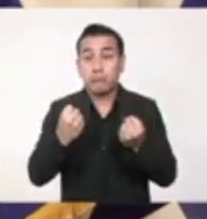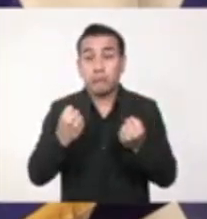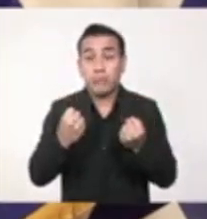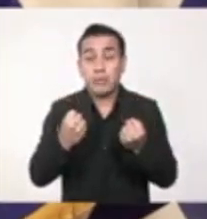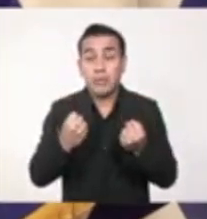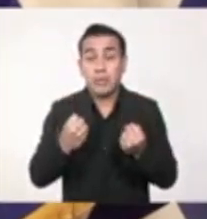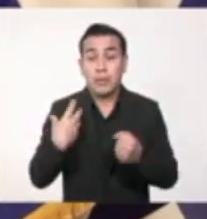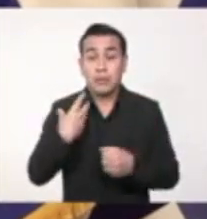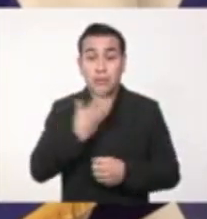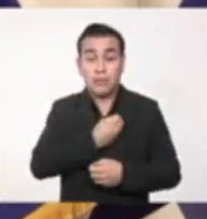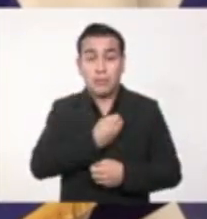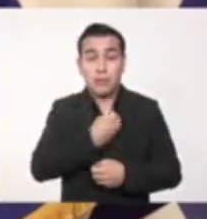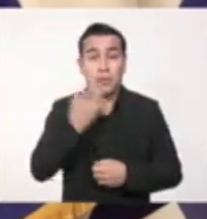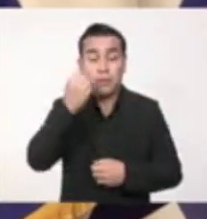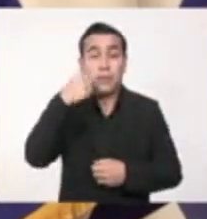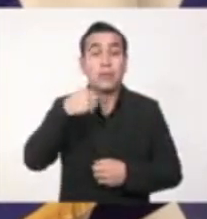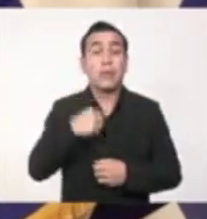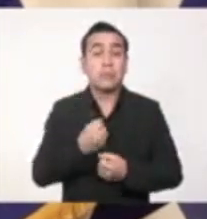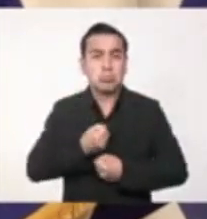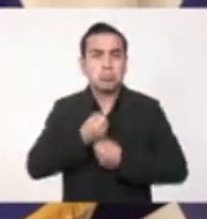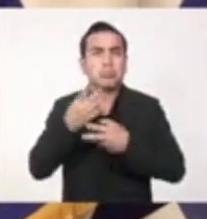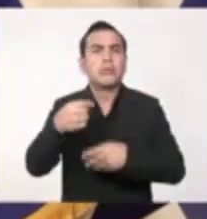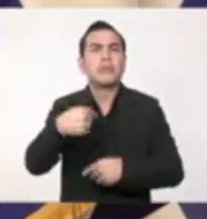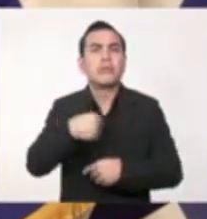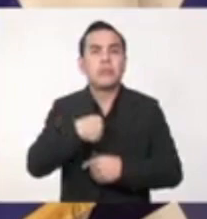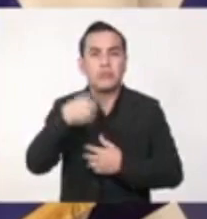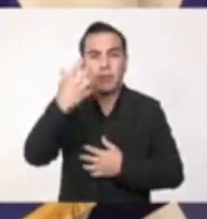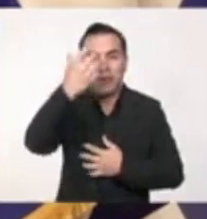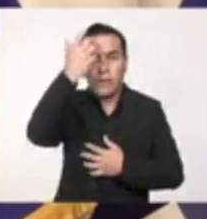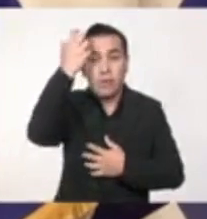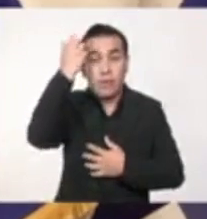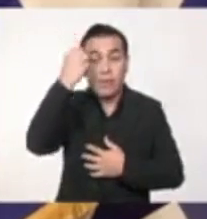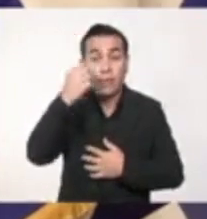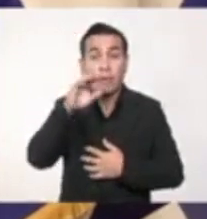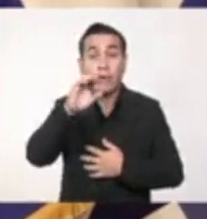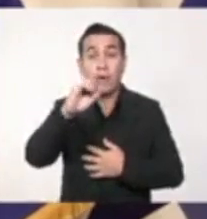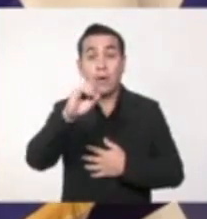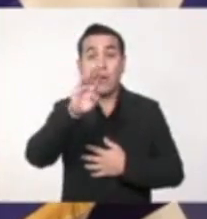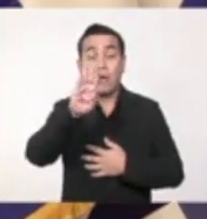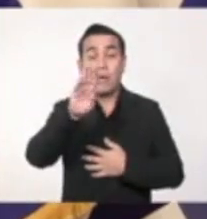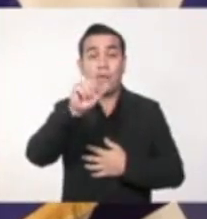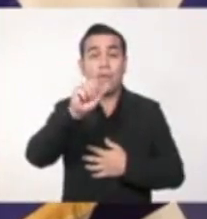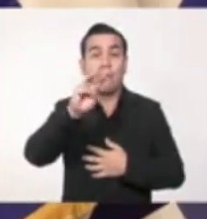we won, he said, I won. What he was telling me the most was